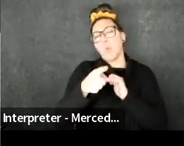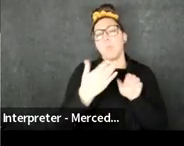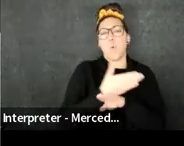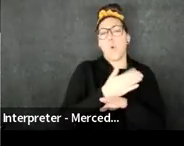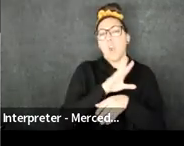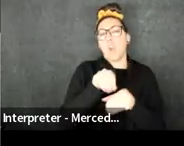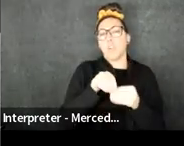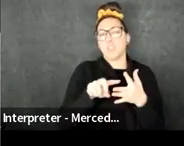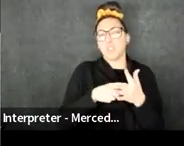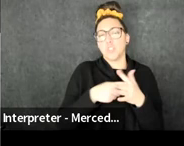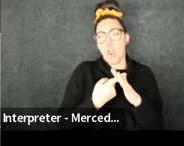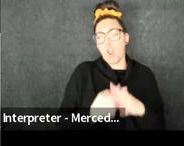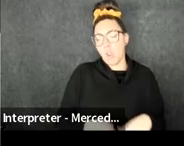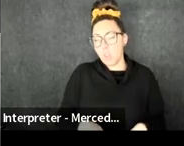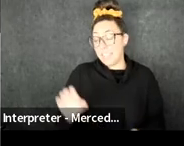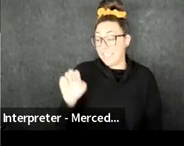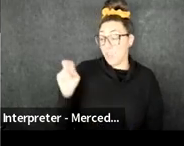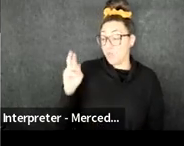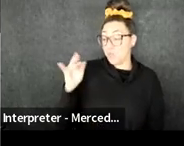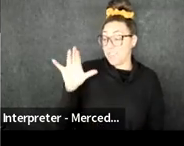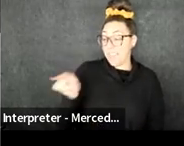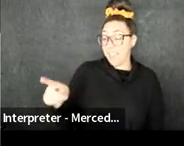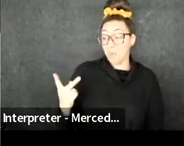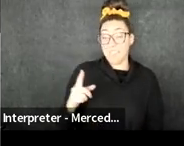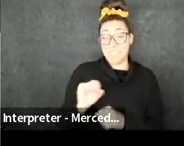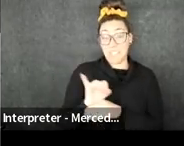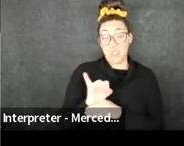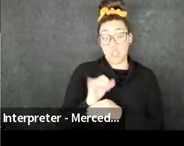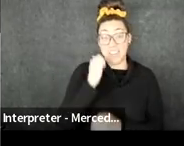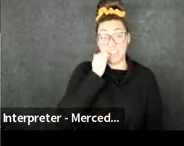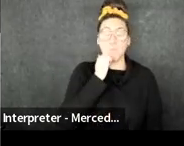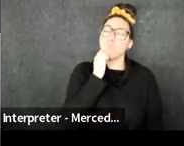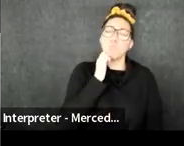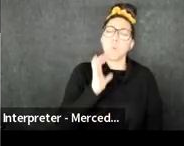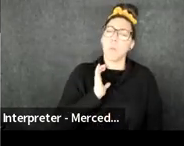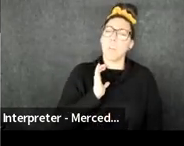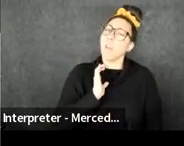And Enrique and I do not intern every day, and we are limited on our time spent at our internship.